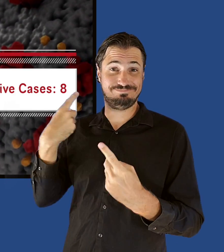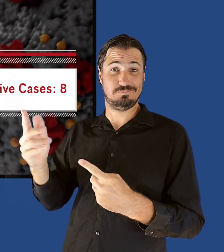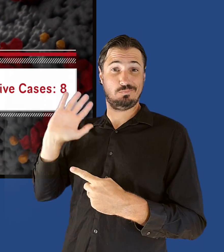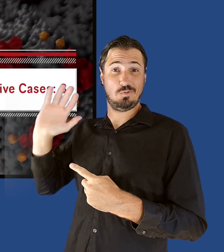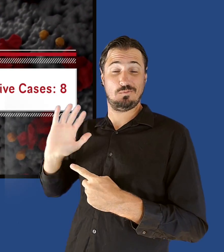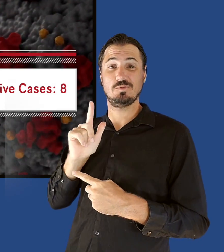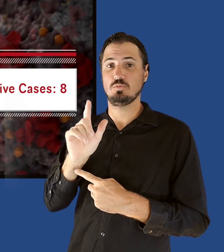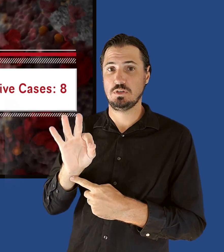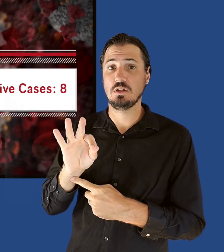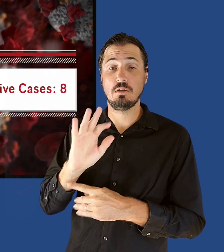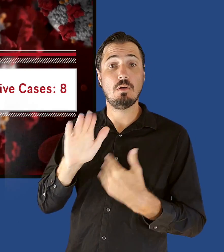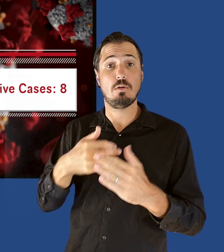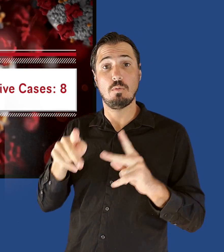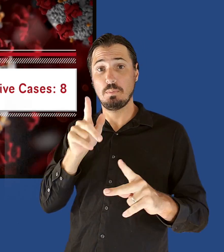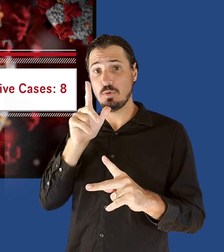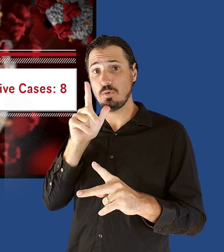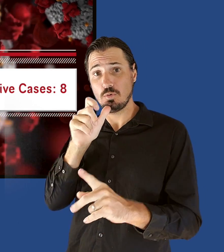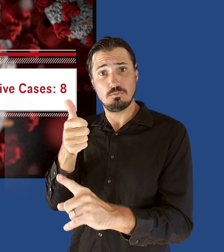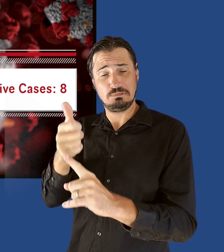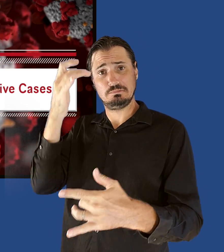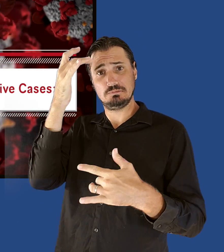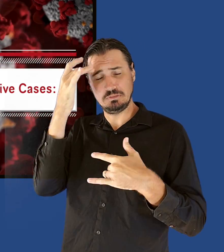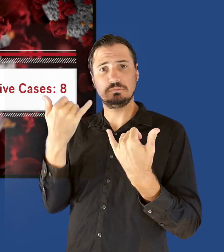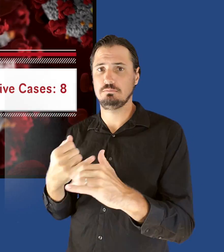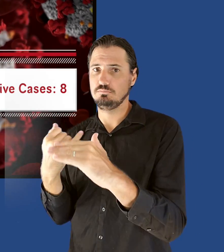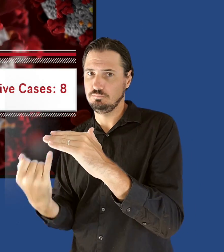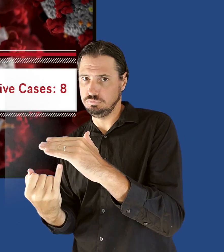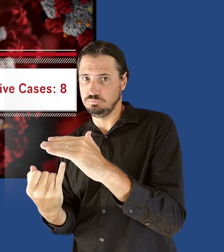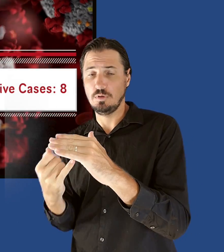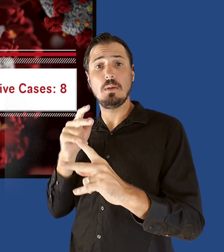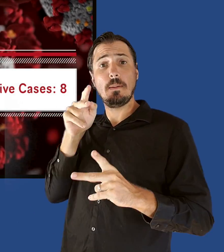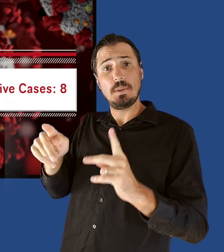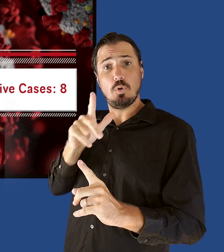All active cases are in isolation, and numerous contacts of those cases are in quarantine.